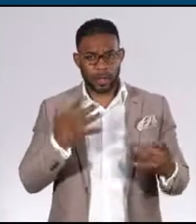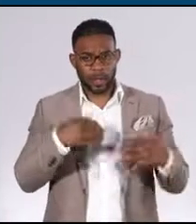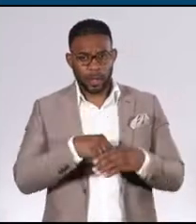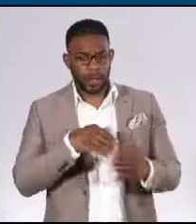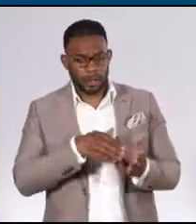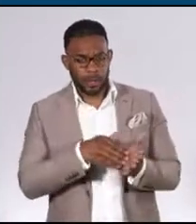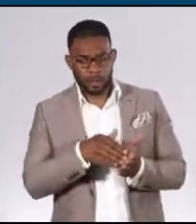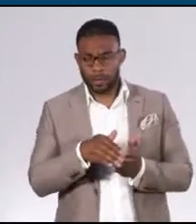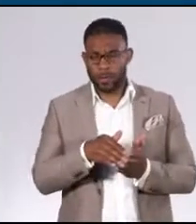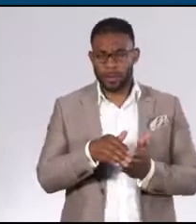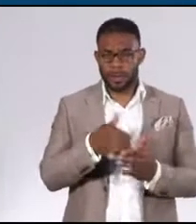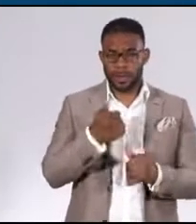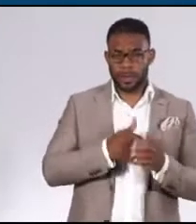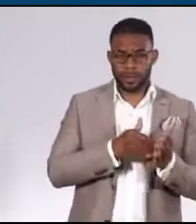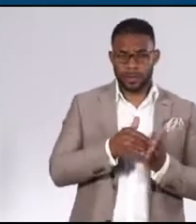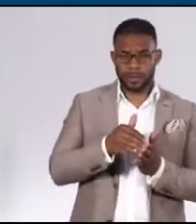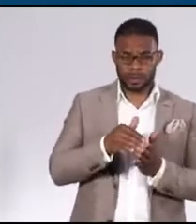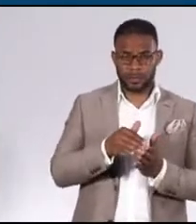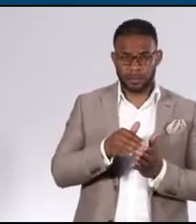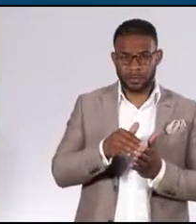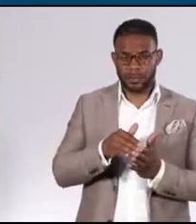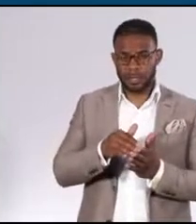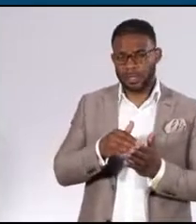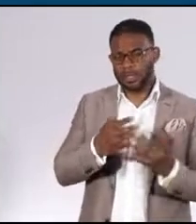uh Each frequency is different, ten cities, all progress, in a, real time.